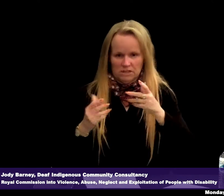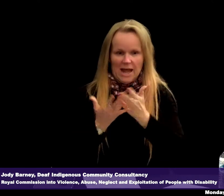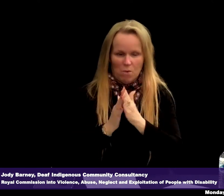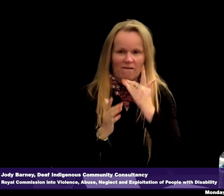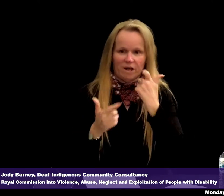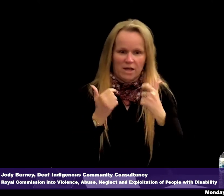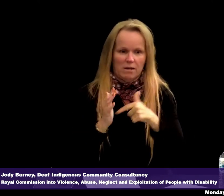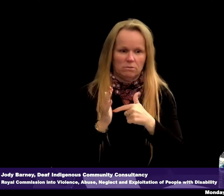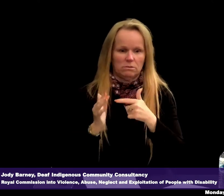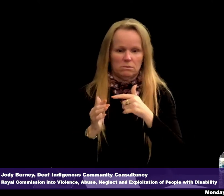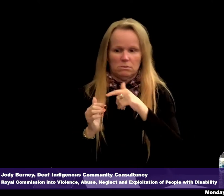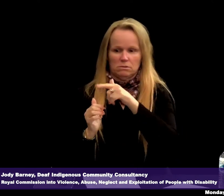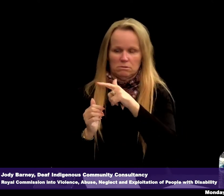And a lot of my business is word of mouth, actually.